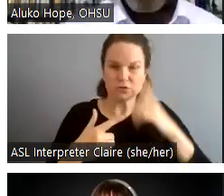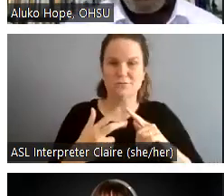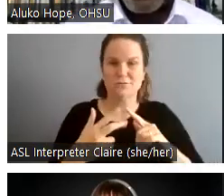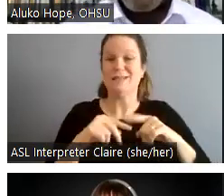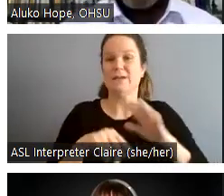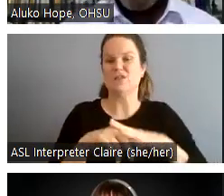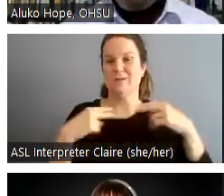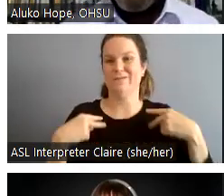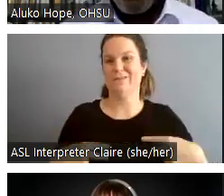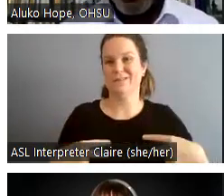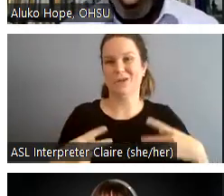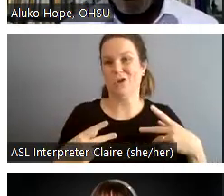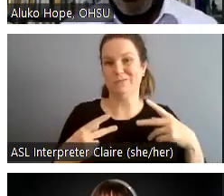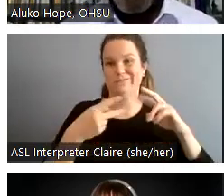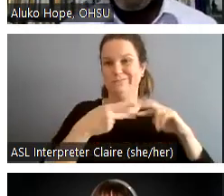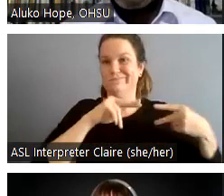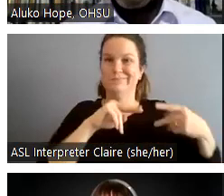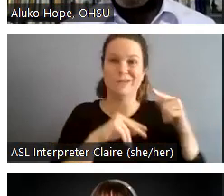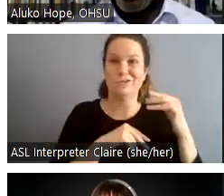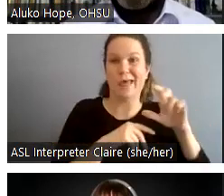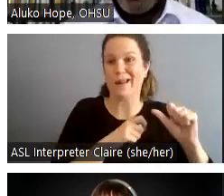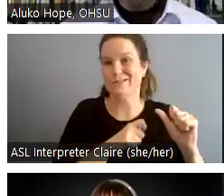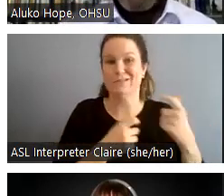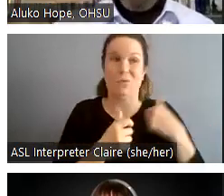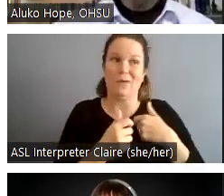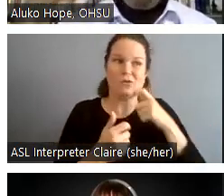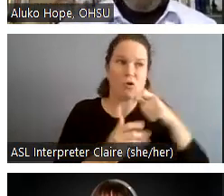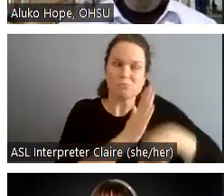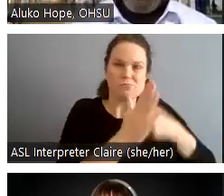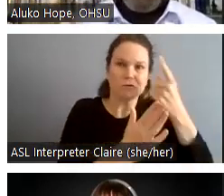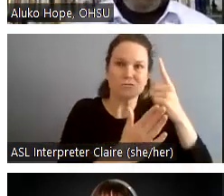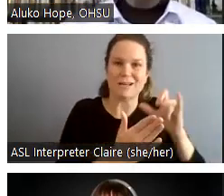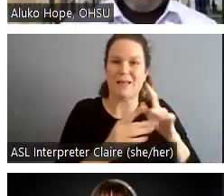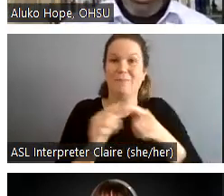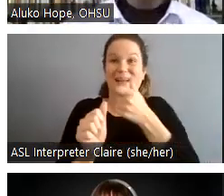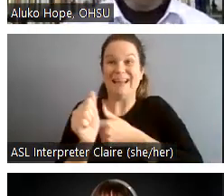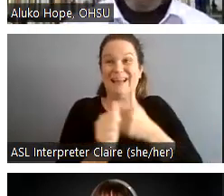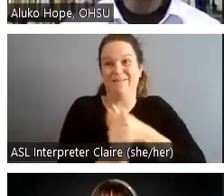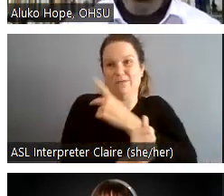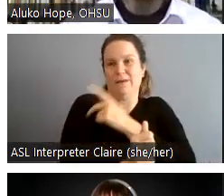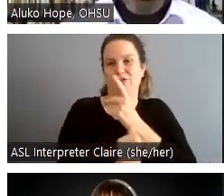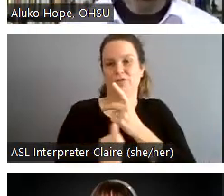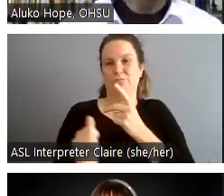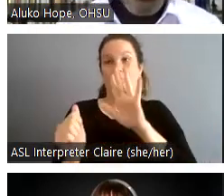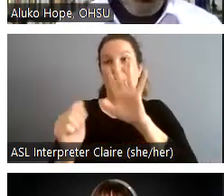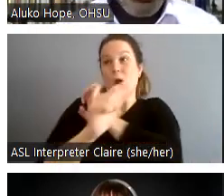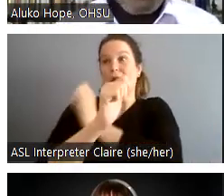happens, but it does seem to be a common thing that we see in almost all of the patients, is that their energy ceiling